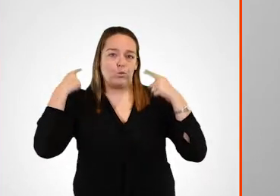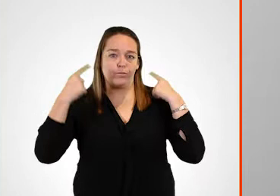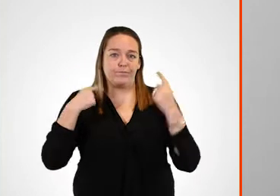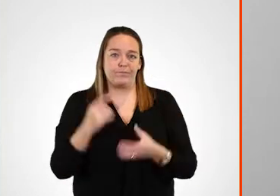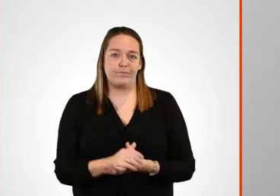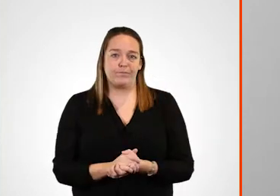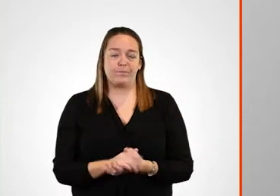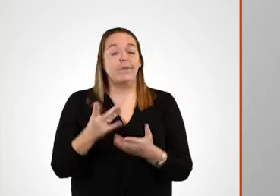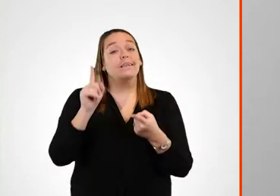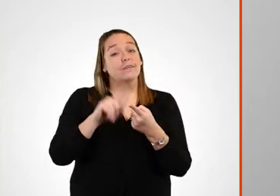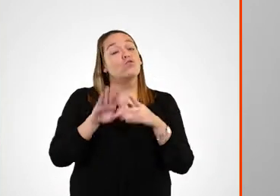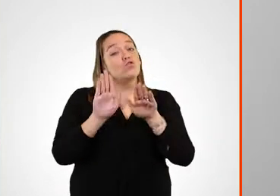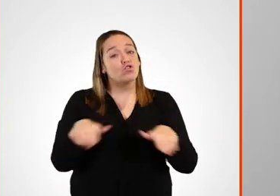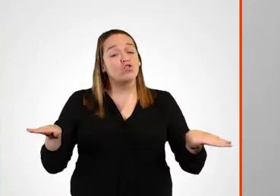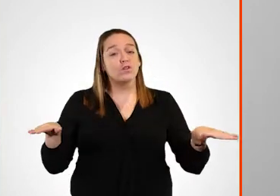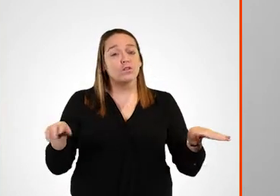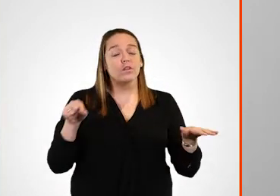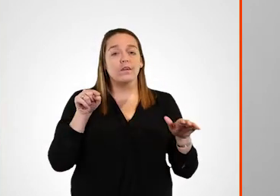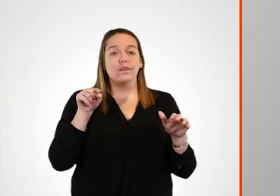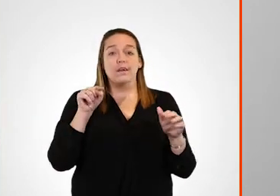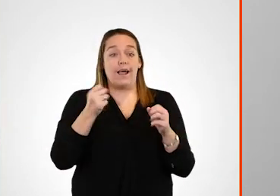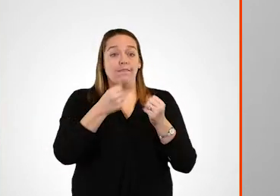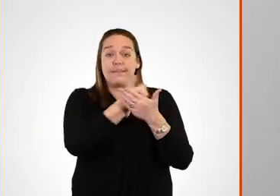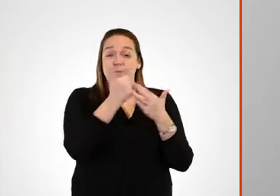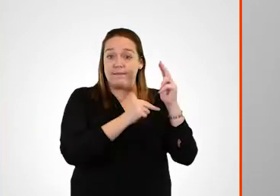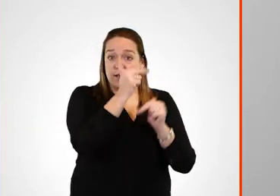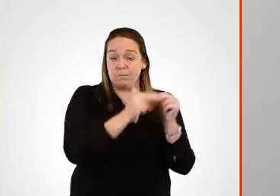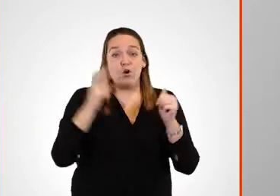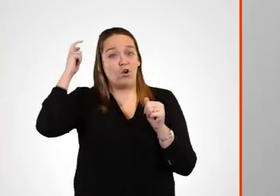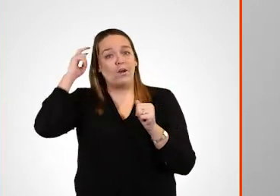But still children lag behind typically developing age peers.